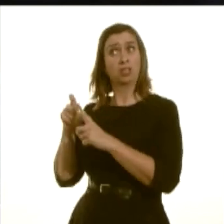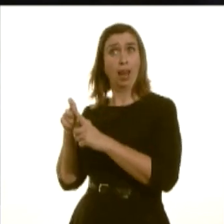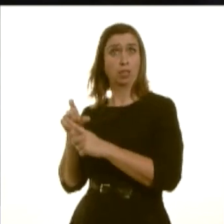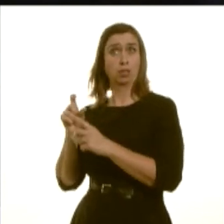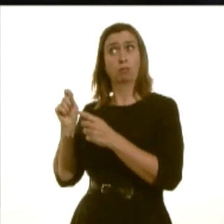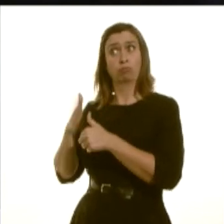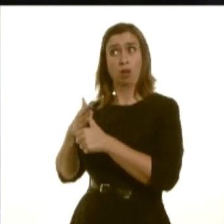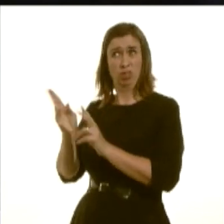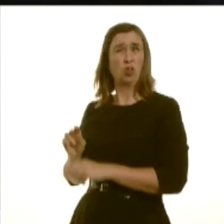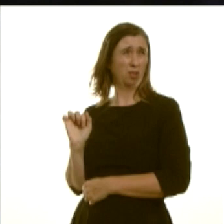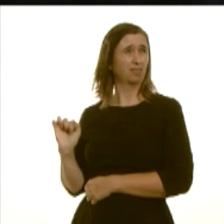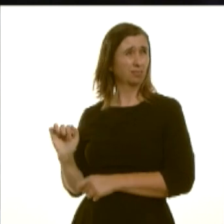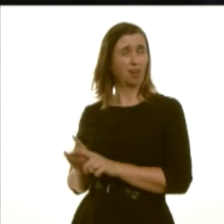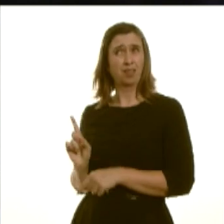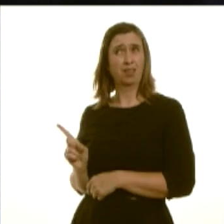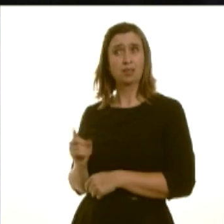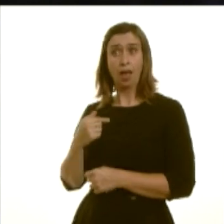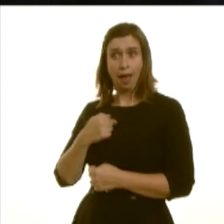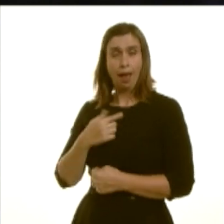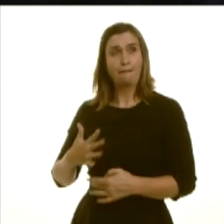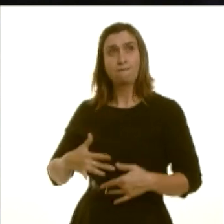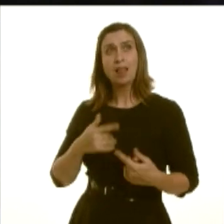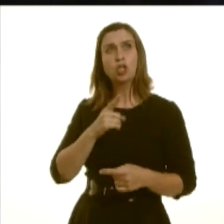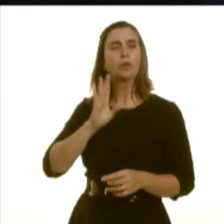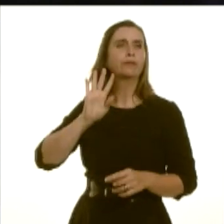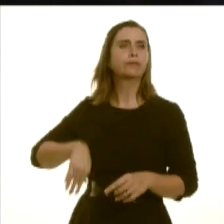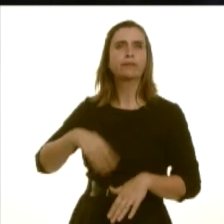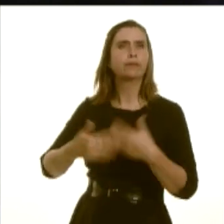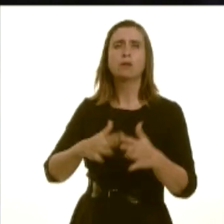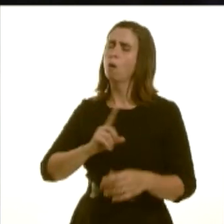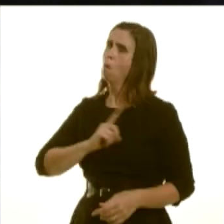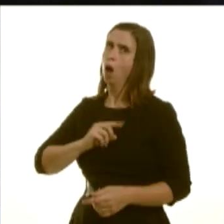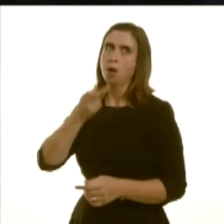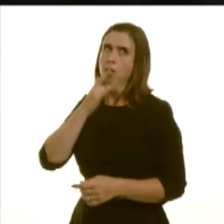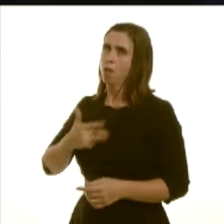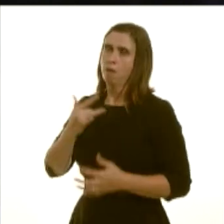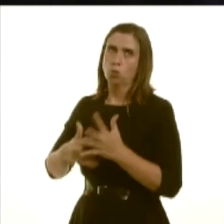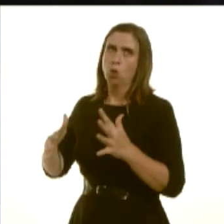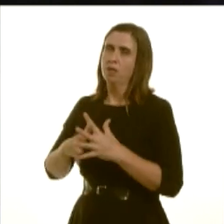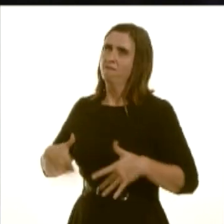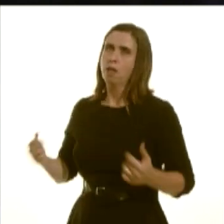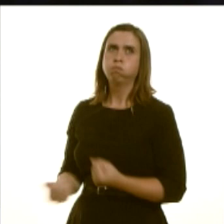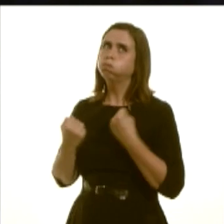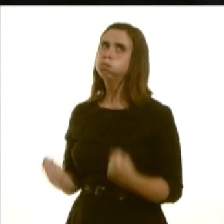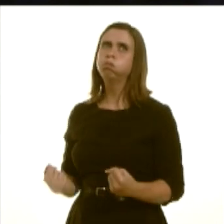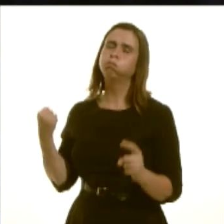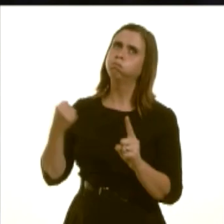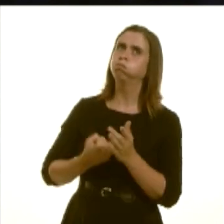Primary School? I would strongly recommend that this is not ignored, as the strength of feeling among the people of Swansea on this issue is strong and has already cost